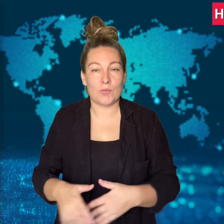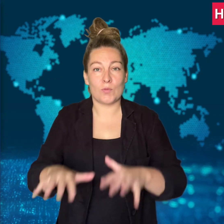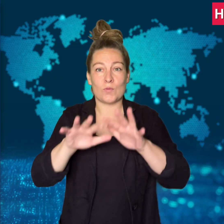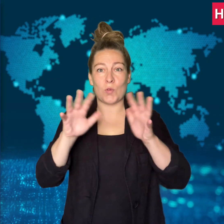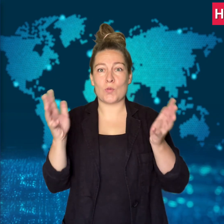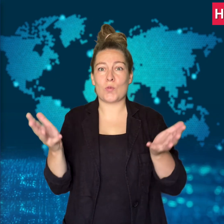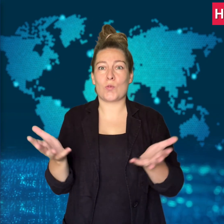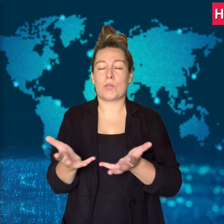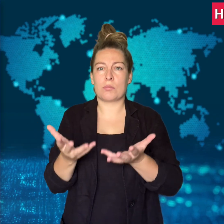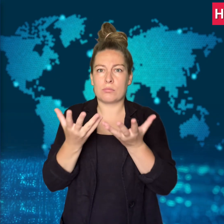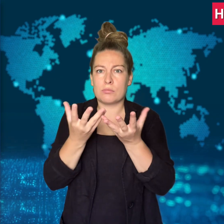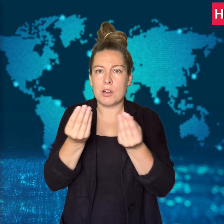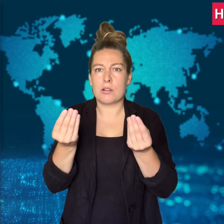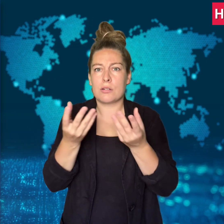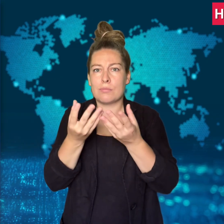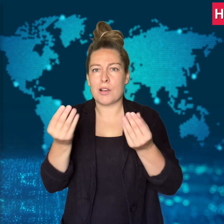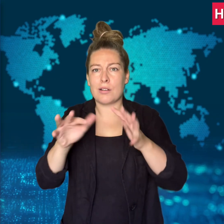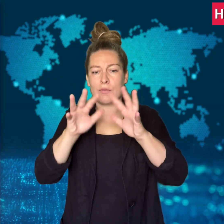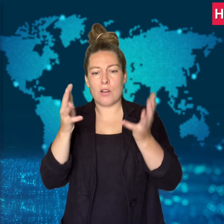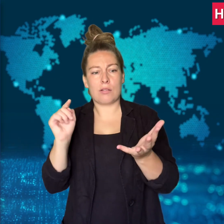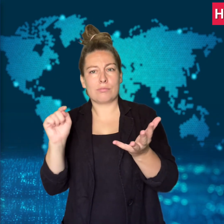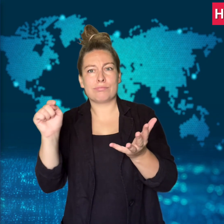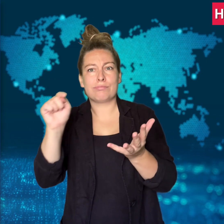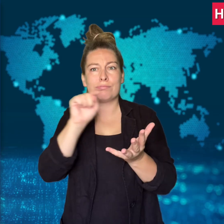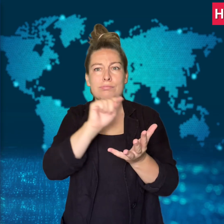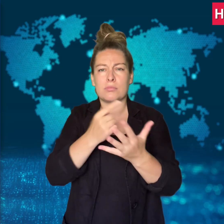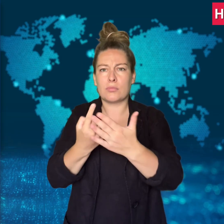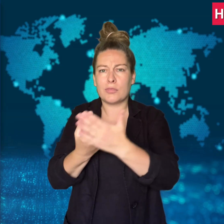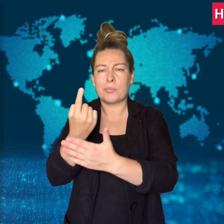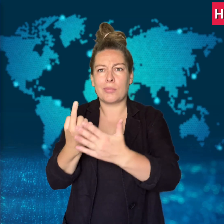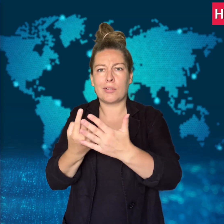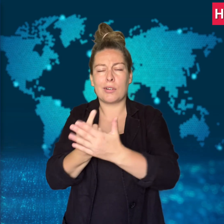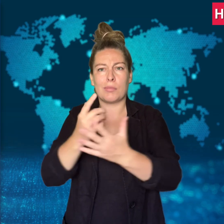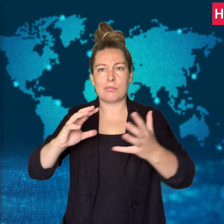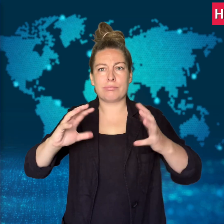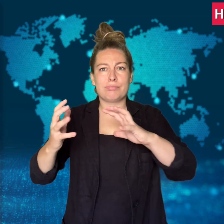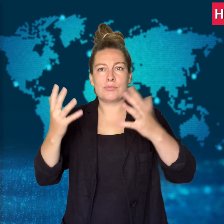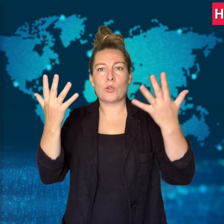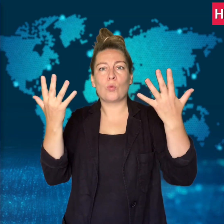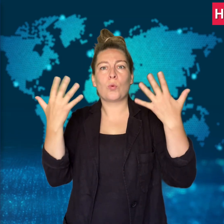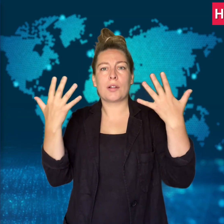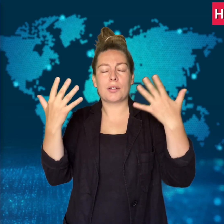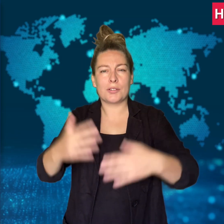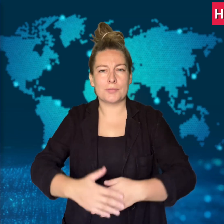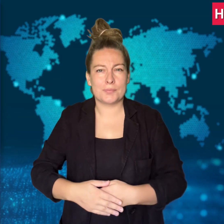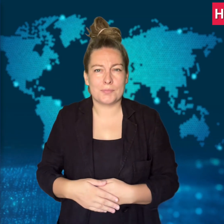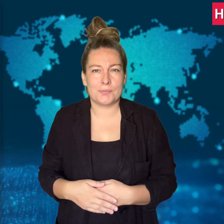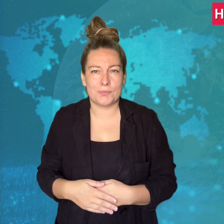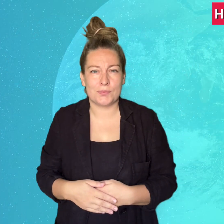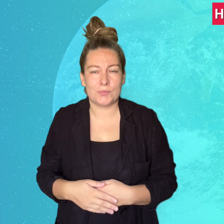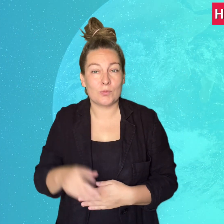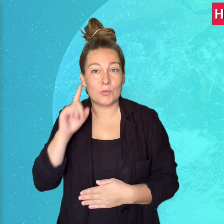Extreme weather conditions